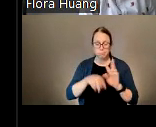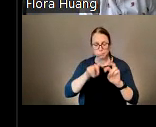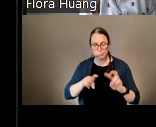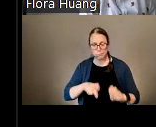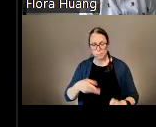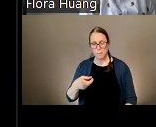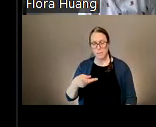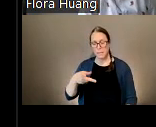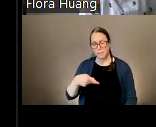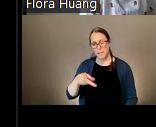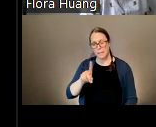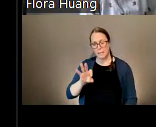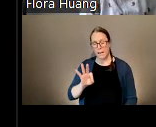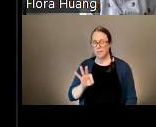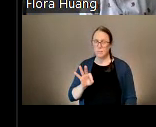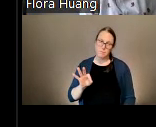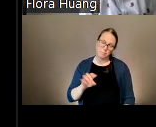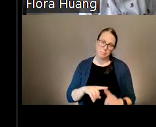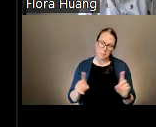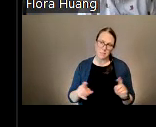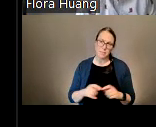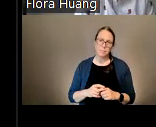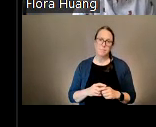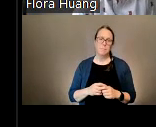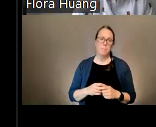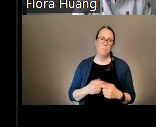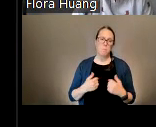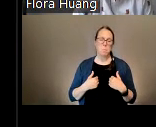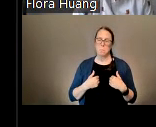but I'm not really the person to do that.